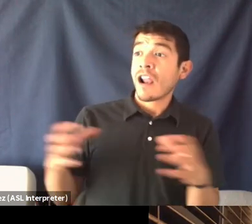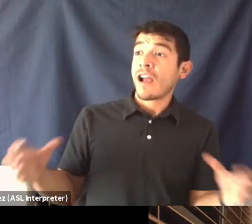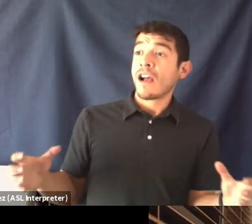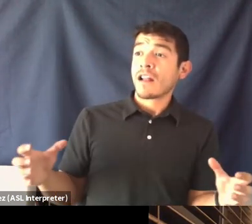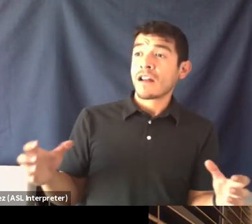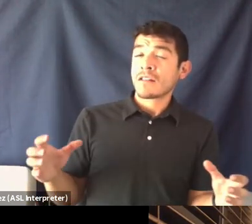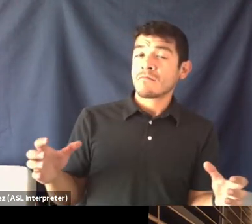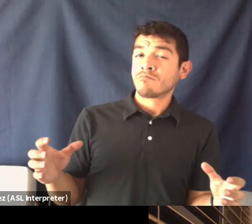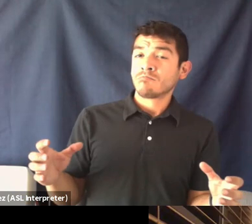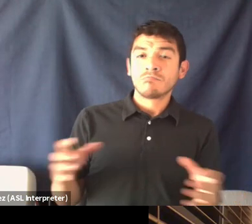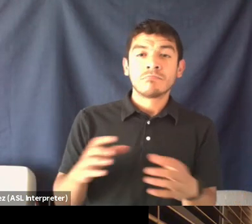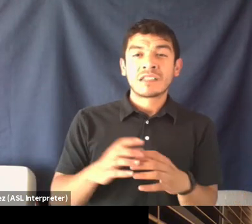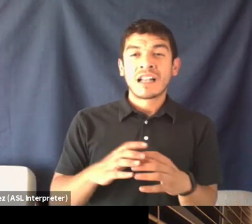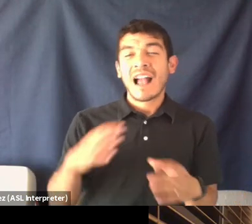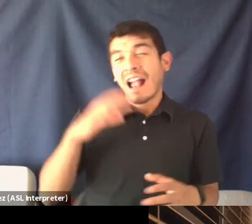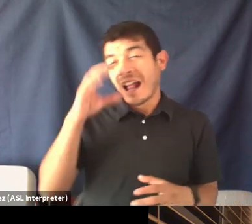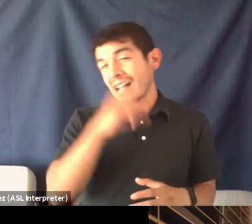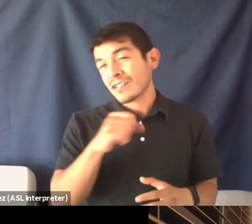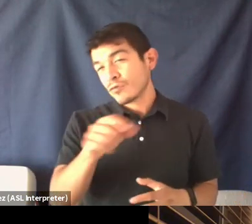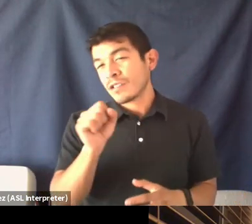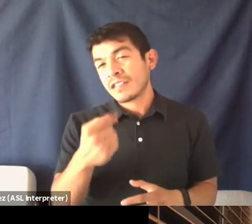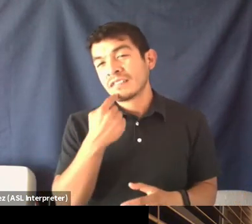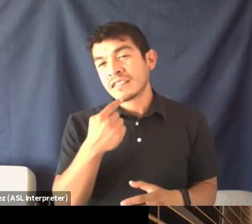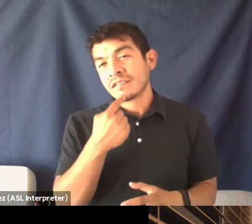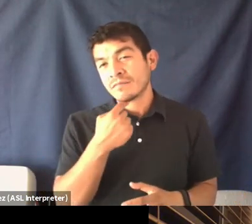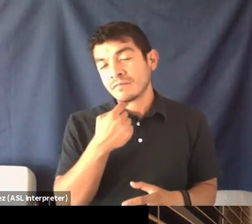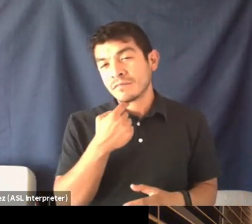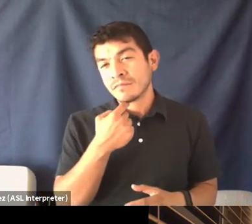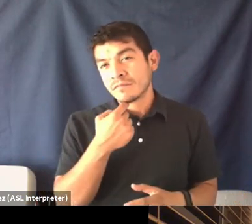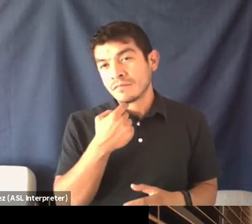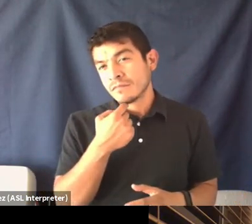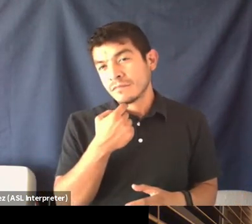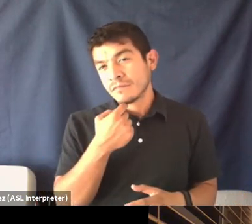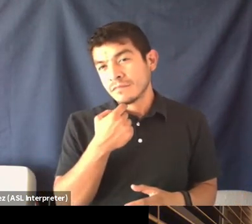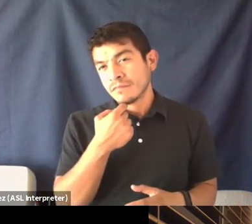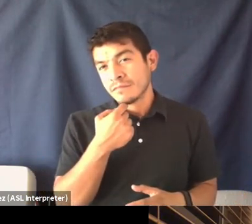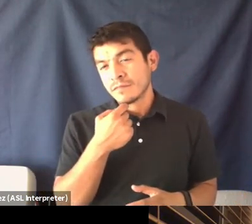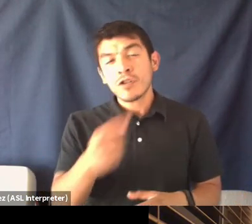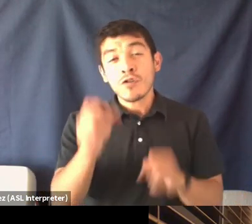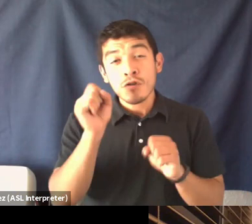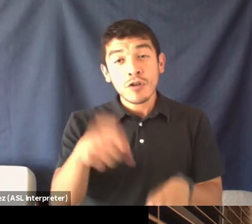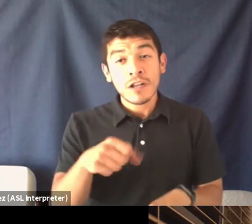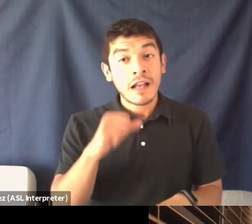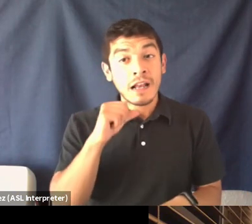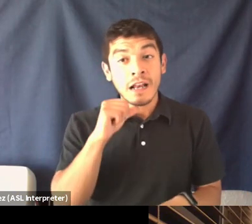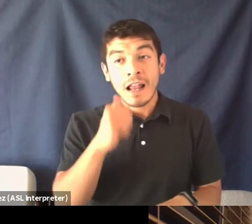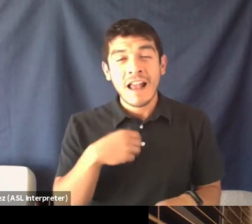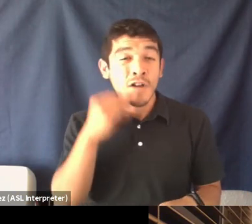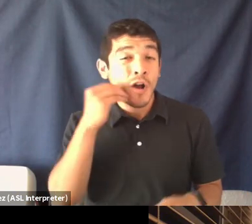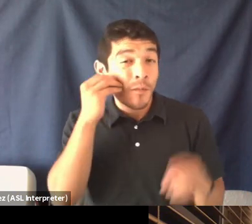you technically, I guess you could be homeless, but not necessarily houseless.